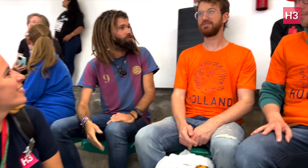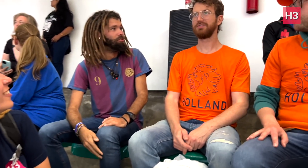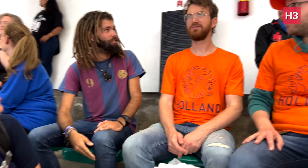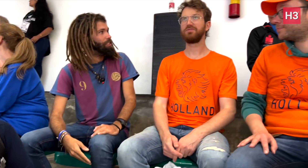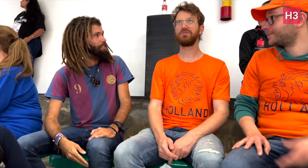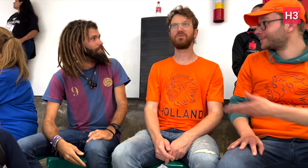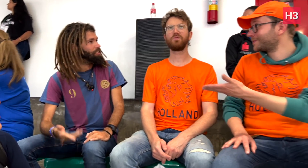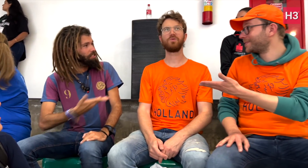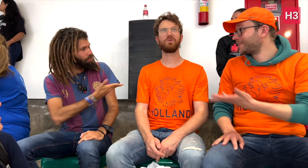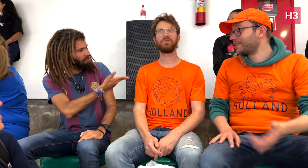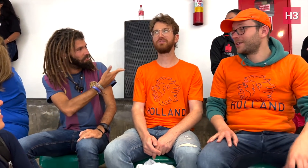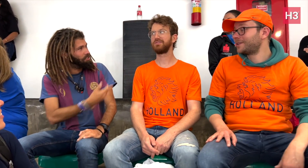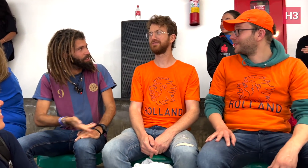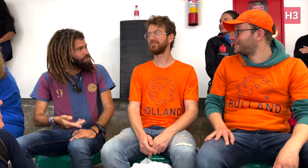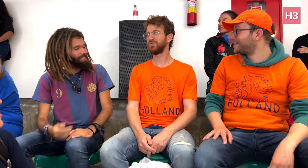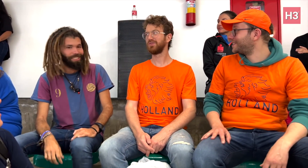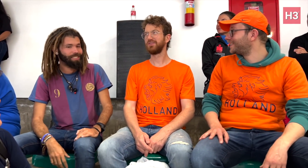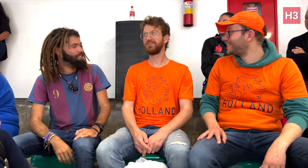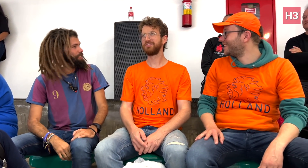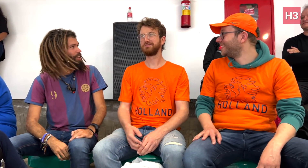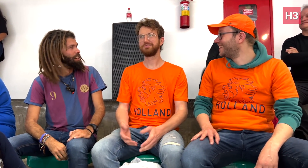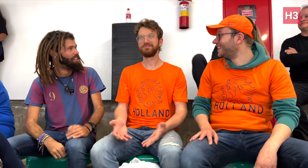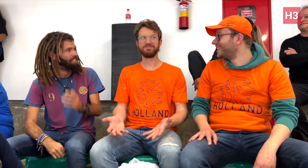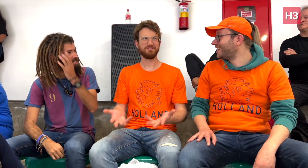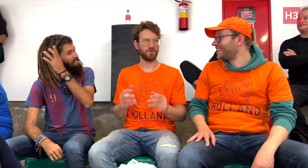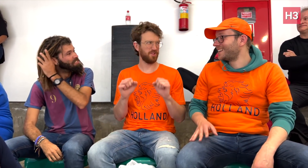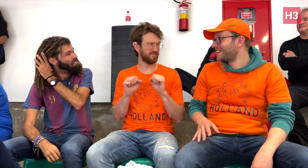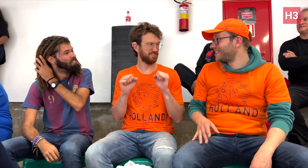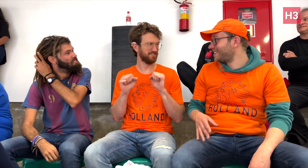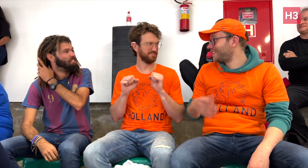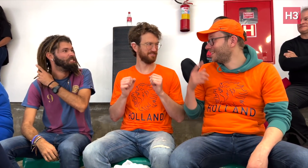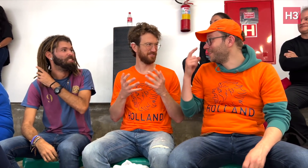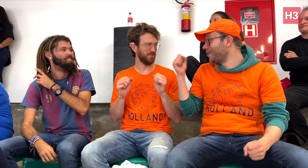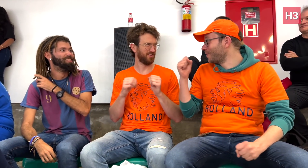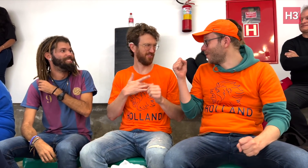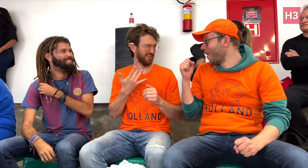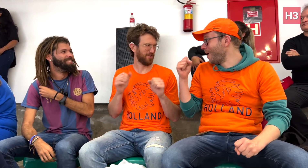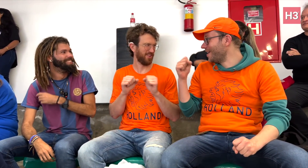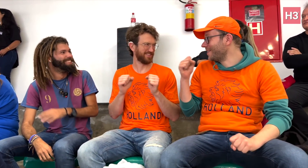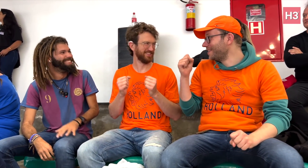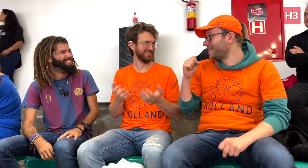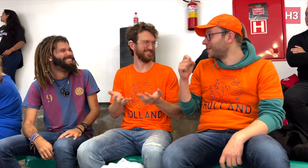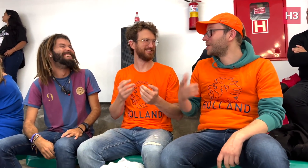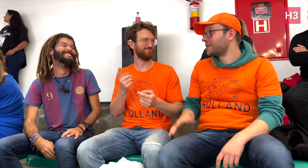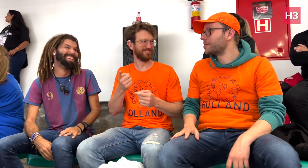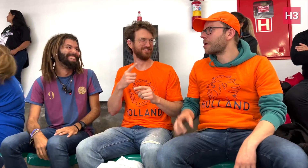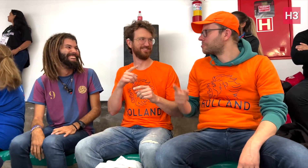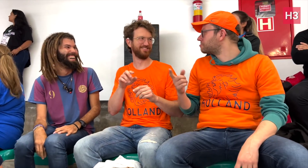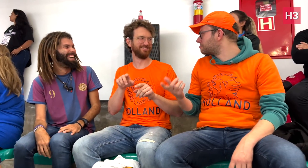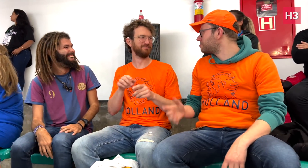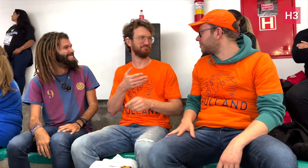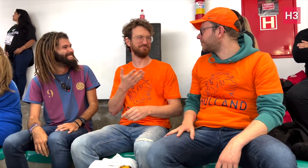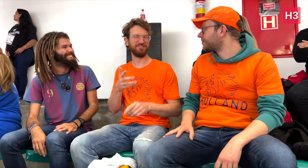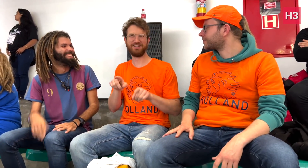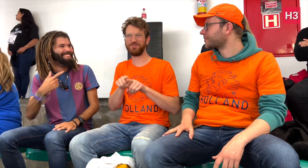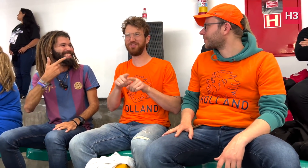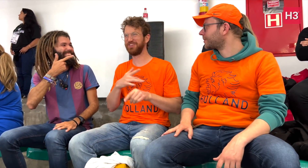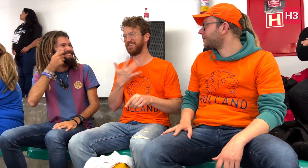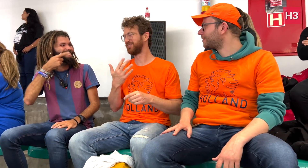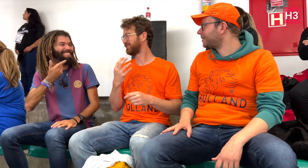Is it like what you imagined before coming here? Cold weather. Yeah, it’s cold here.